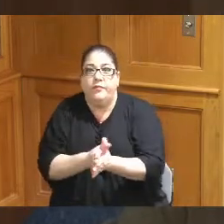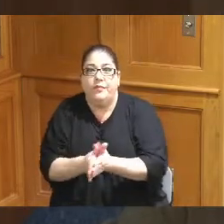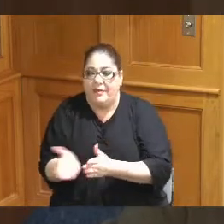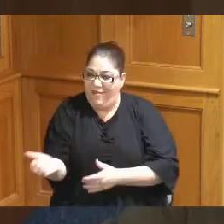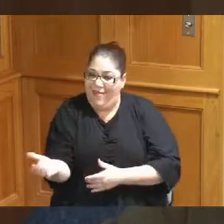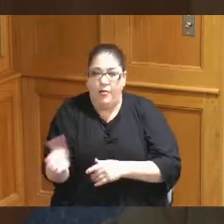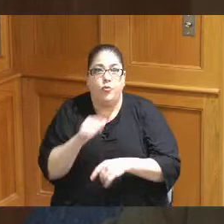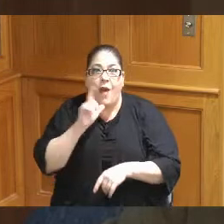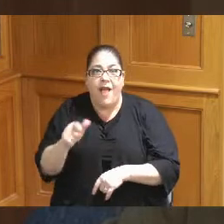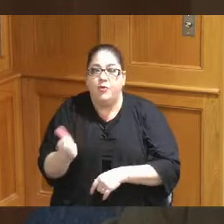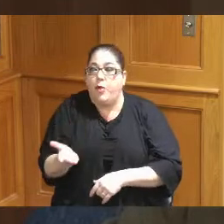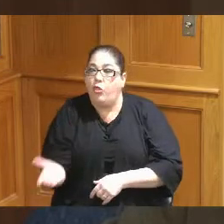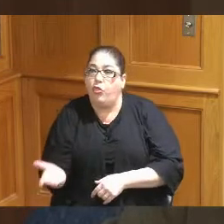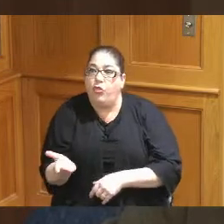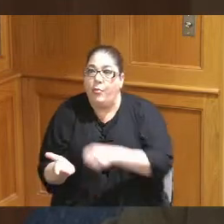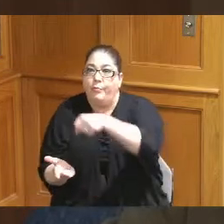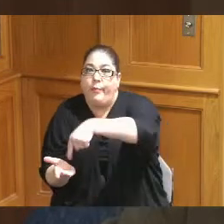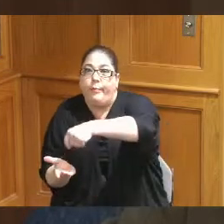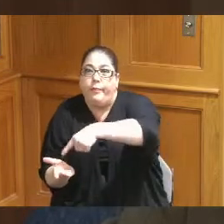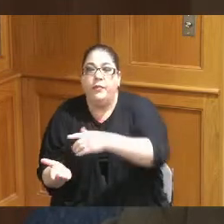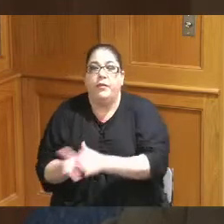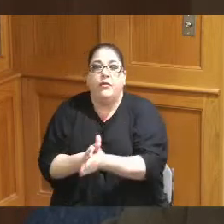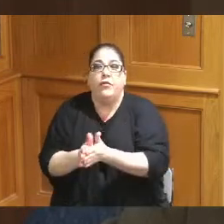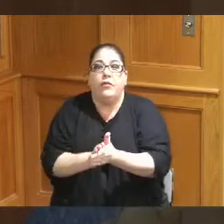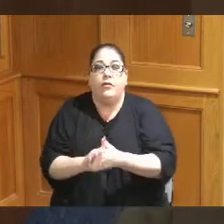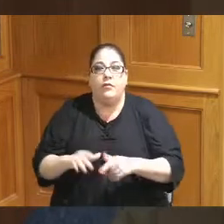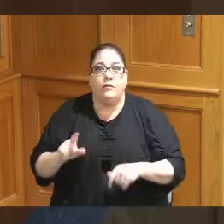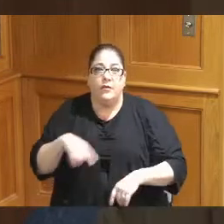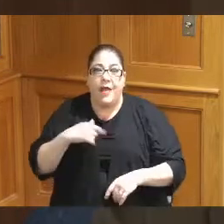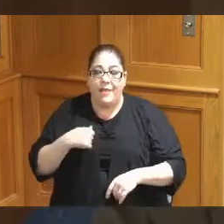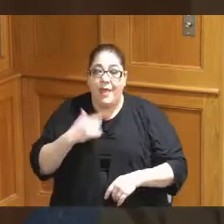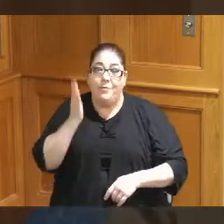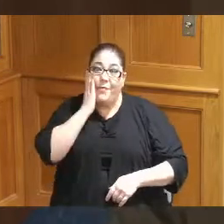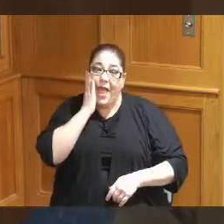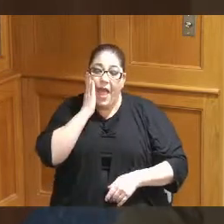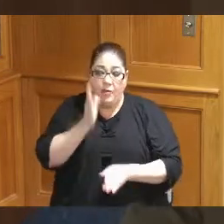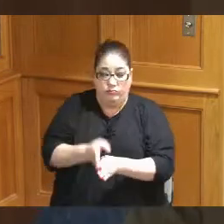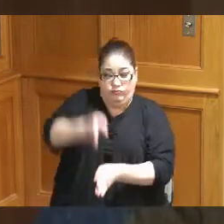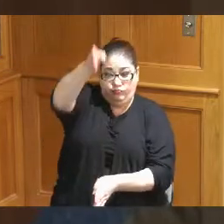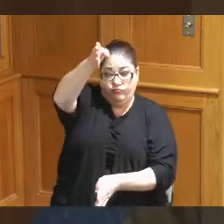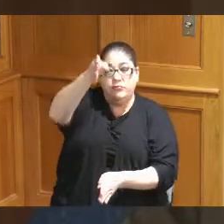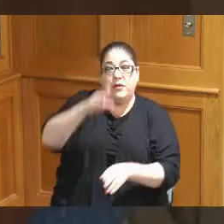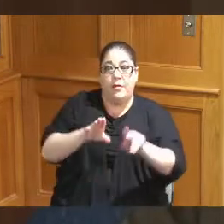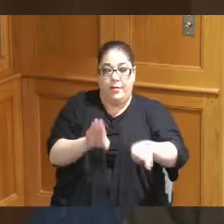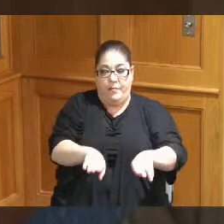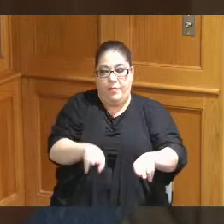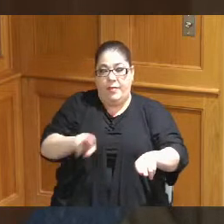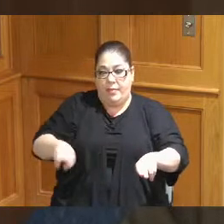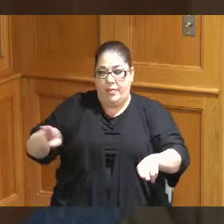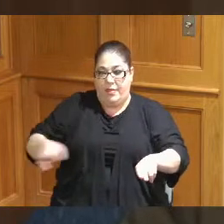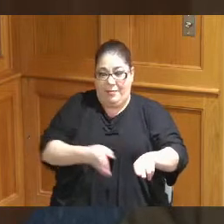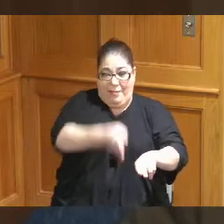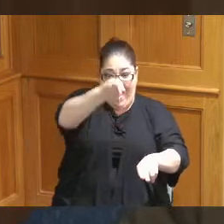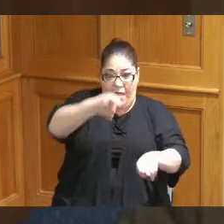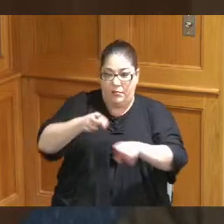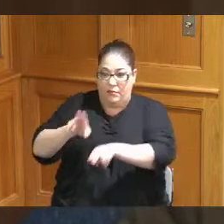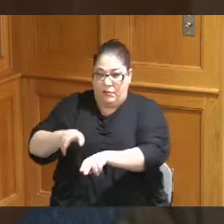dispensers and and barriers between the beds so it really was a huge undertaking in a response